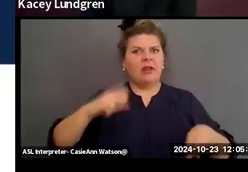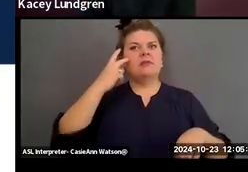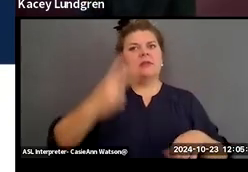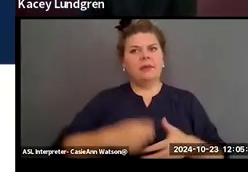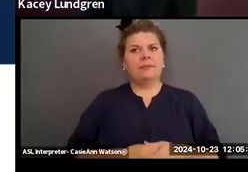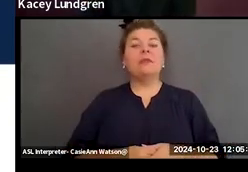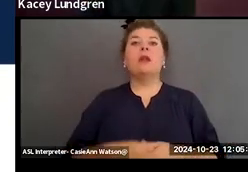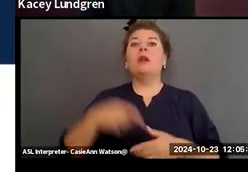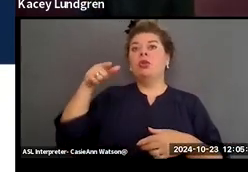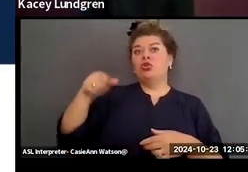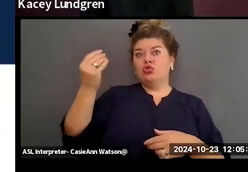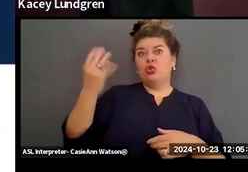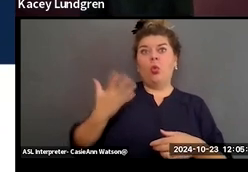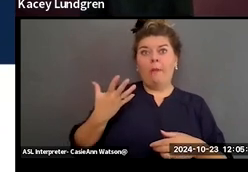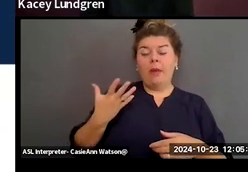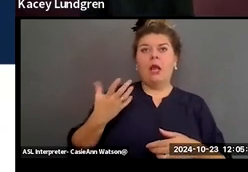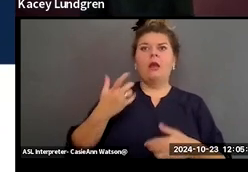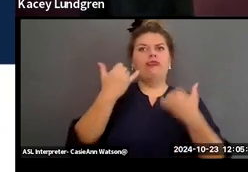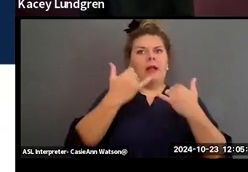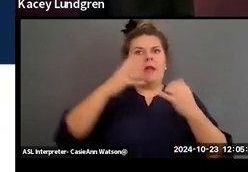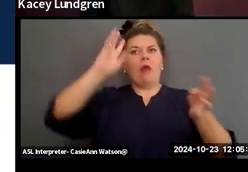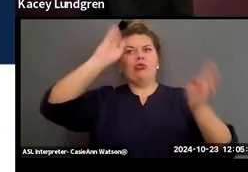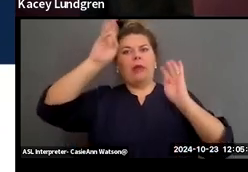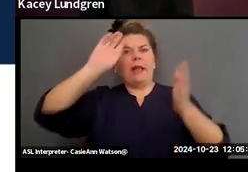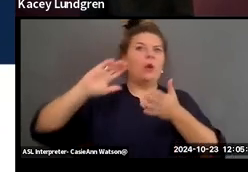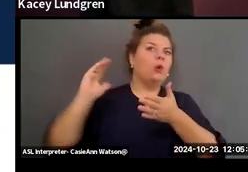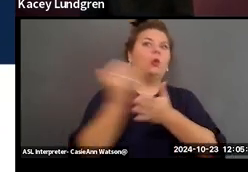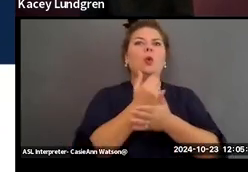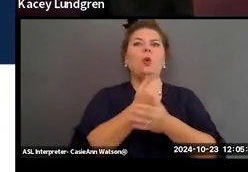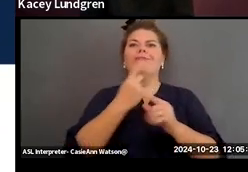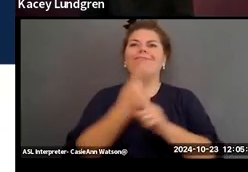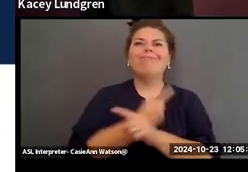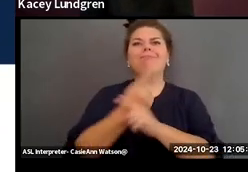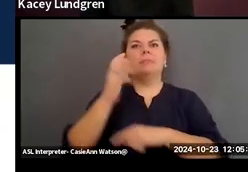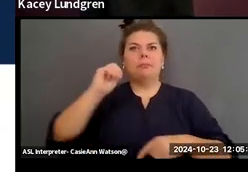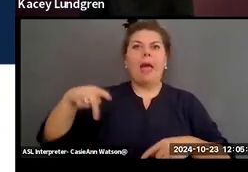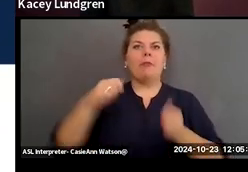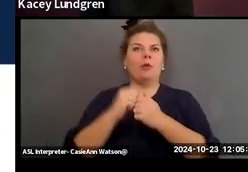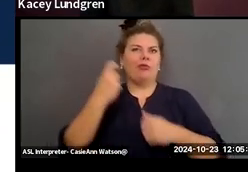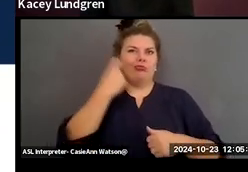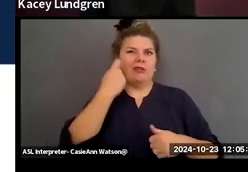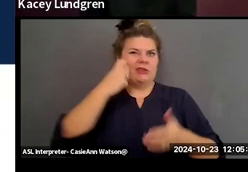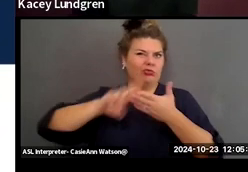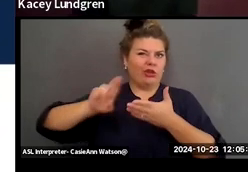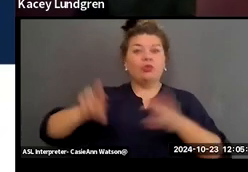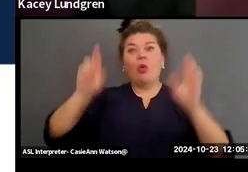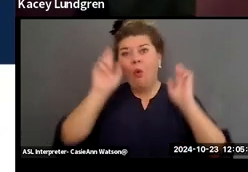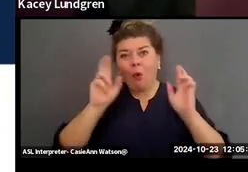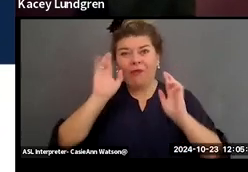She informed me that they're in the process of creating a newer, more accurate map with all of their recent research, which will hopefully be published soon.